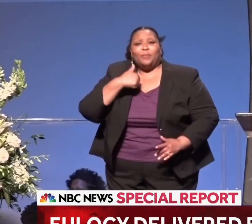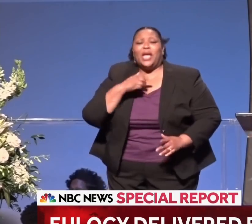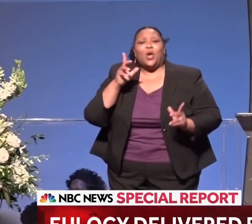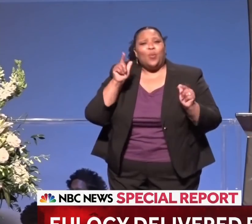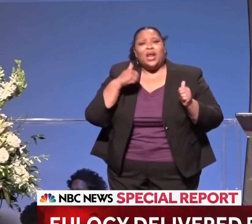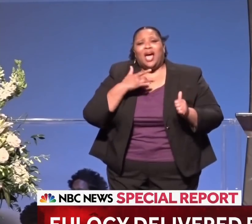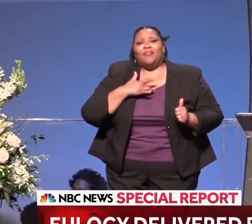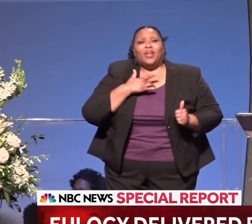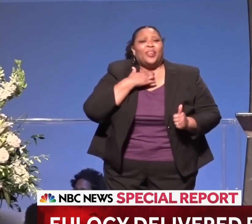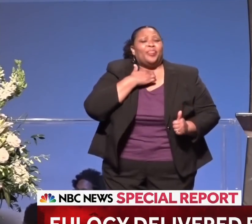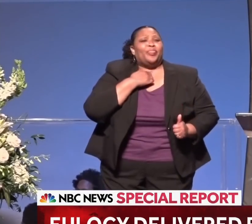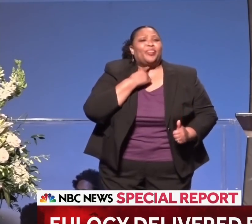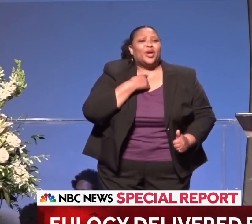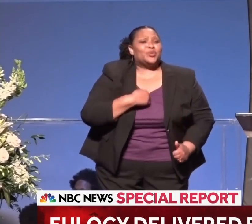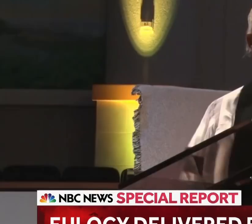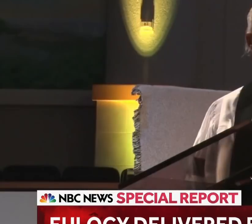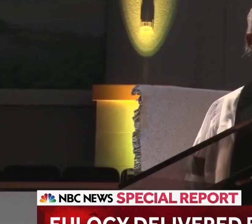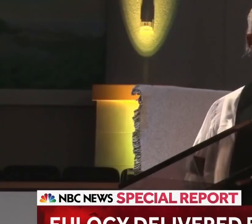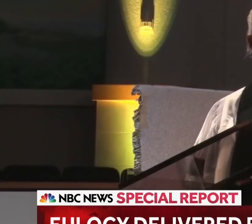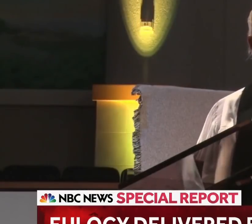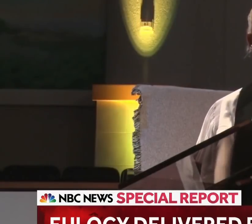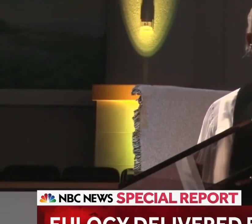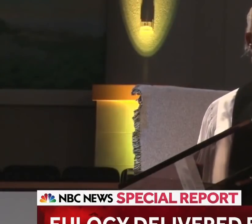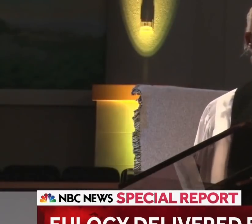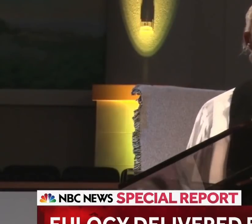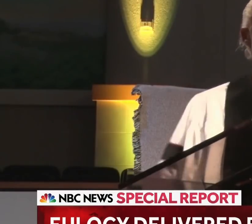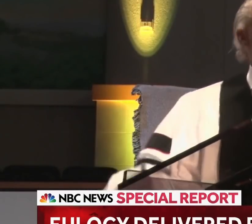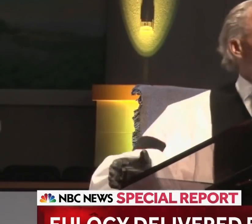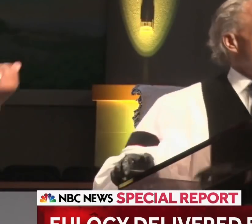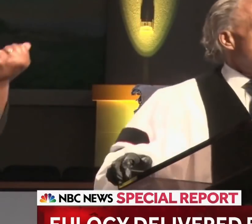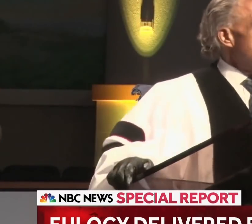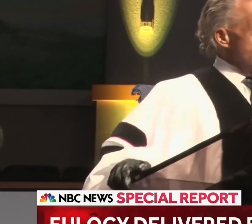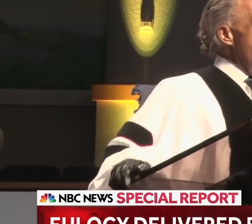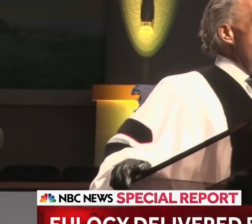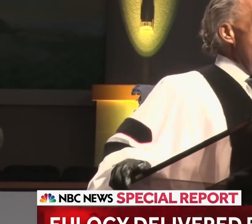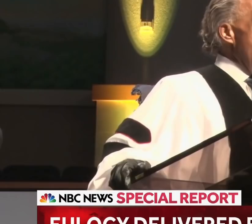HE’S BEEN FOOLED WHEN I WAS HUNGRY.